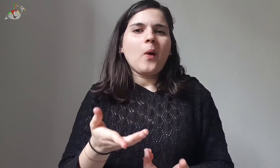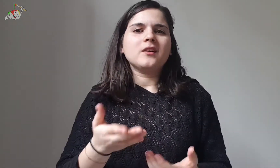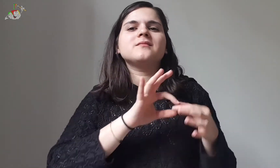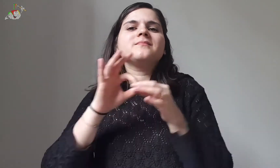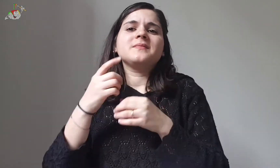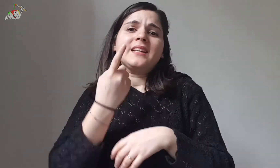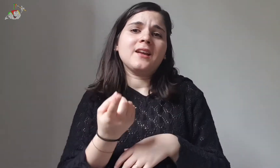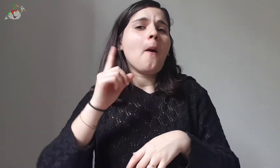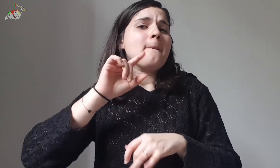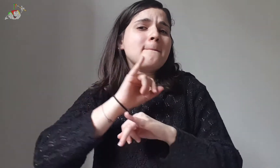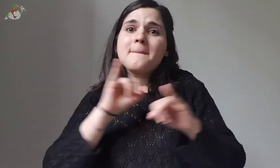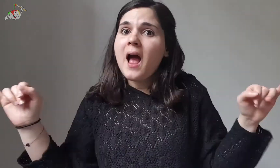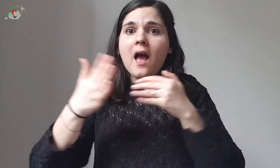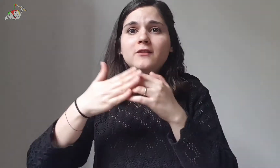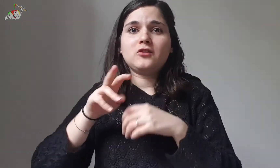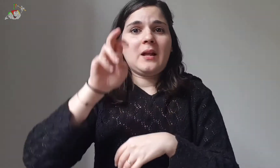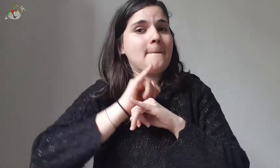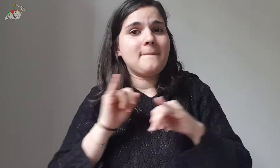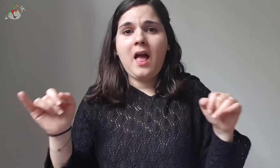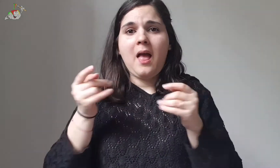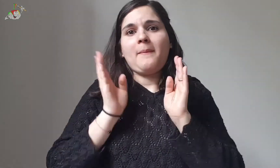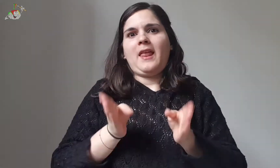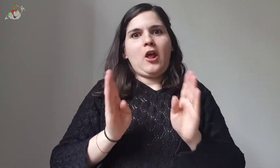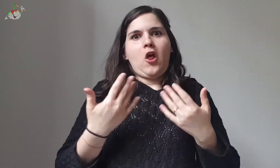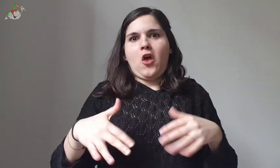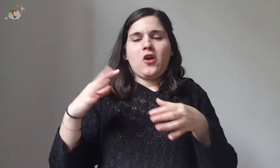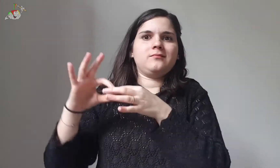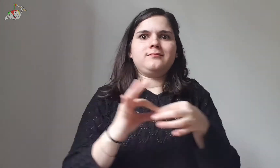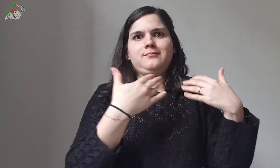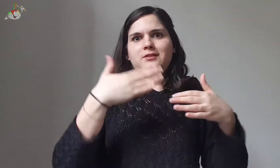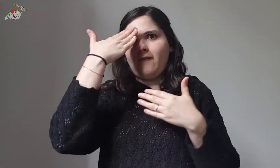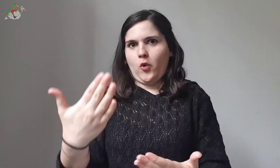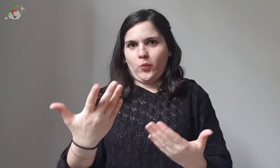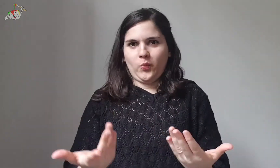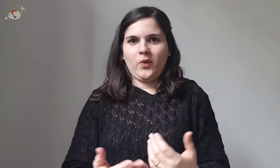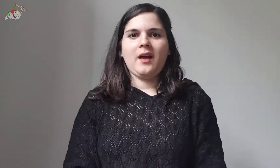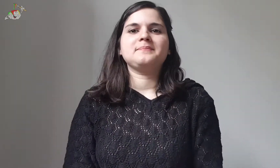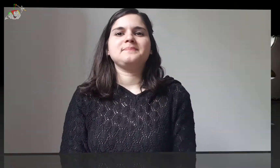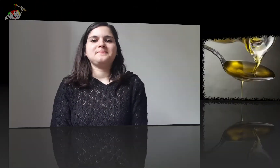This is why it is said to never stay near the stairs as they are dangerous and a sign of bad luck.